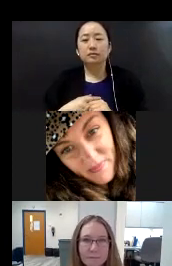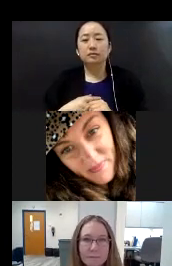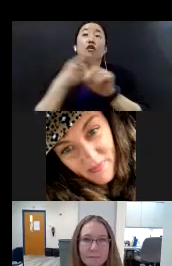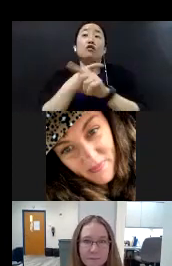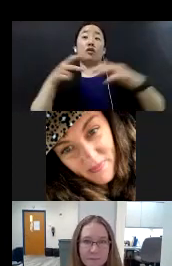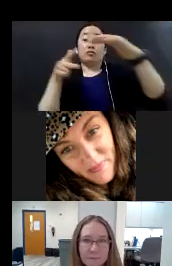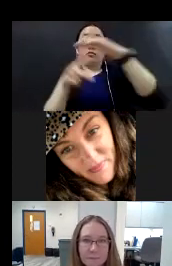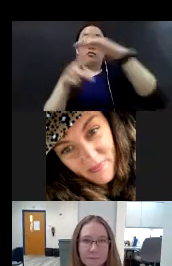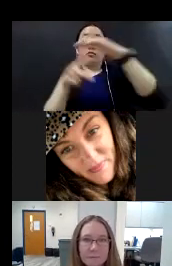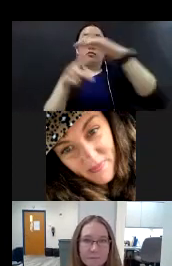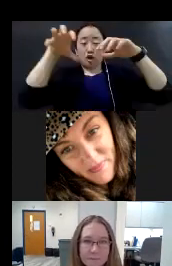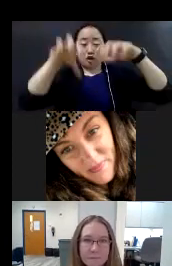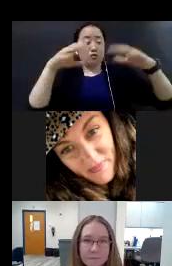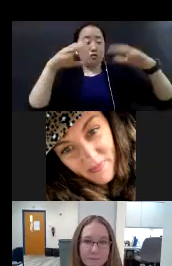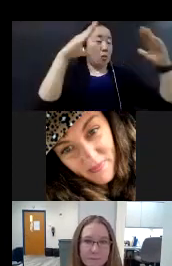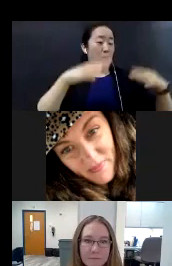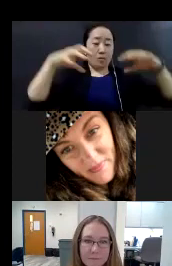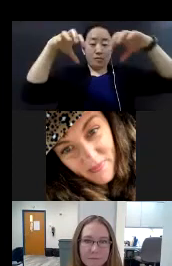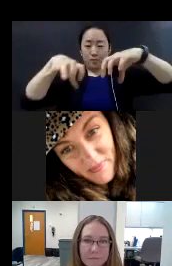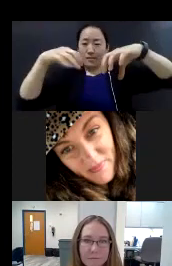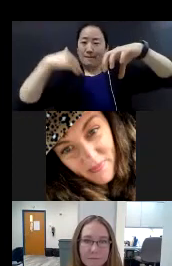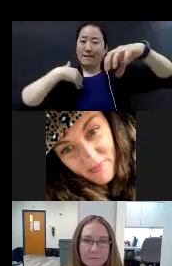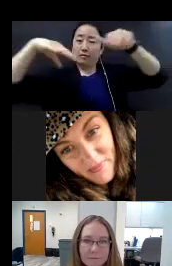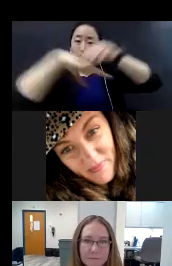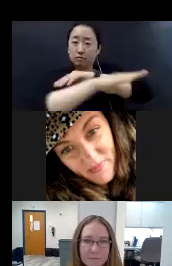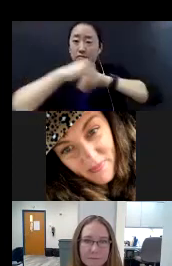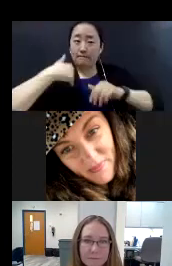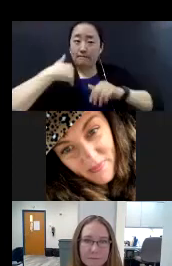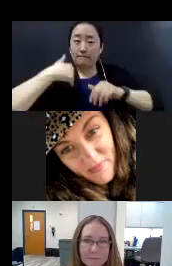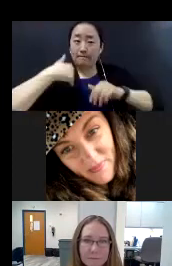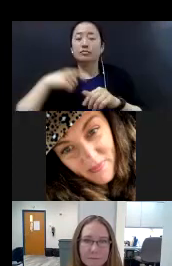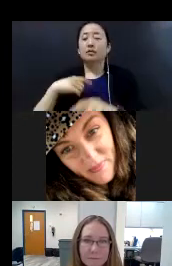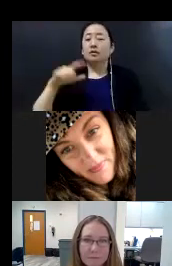Kristin Mills: YES. I WILL SHOW SOME OF THAT AS WELL.